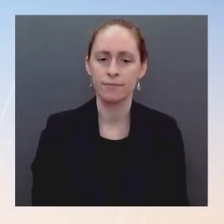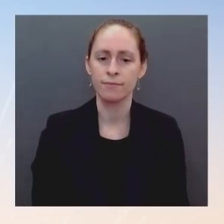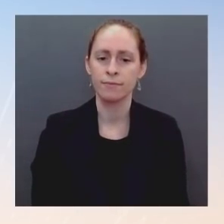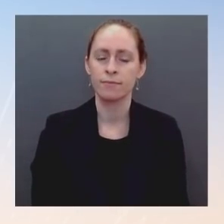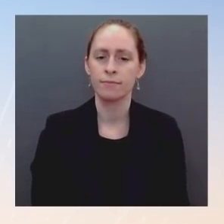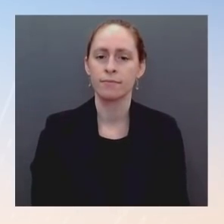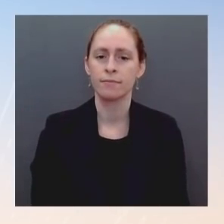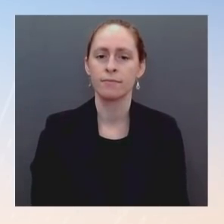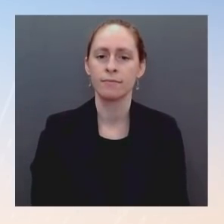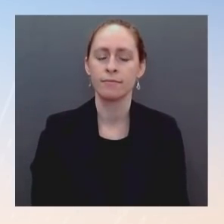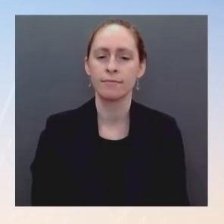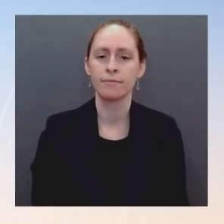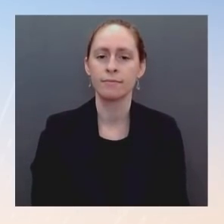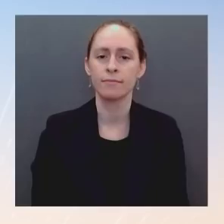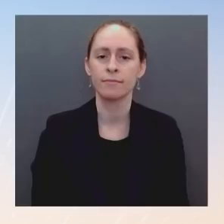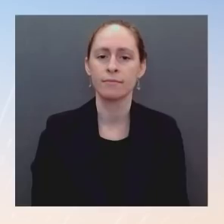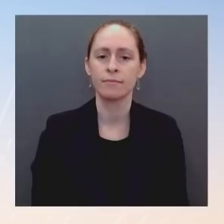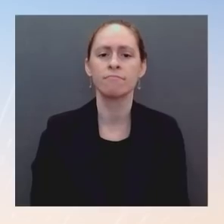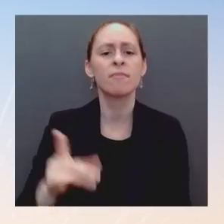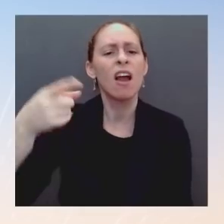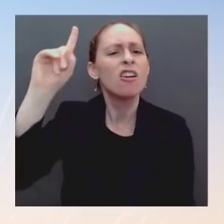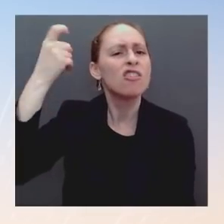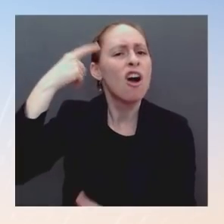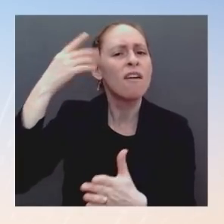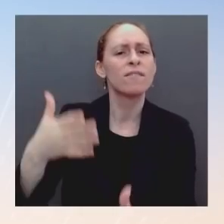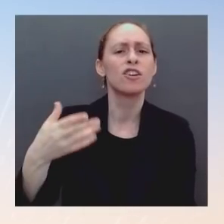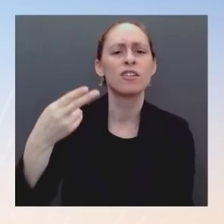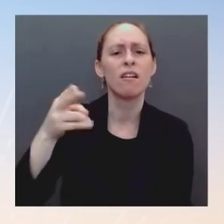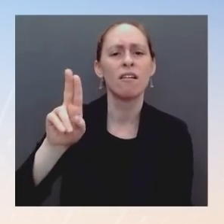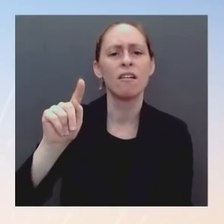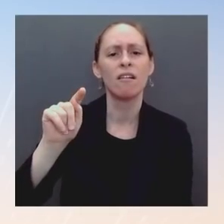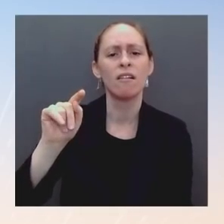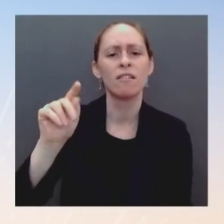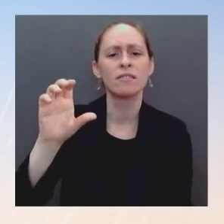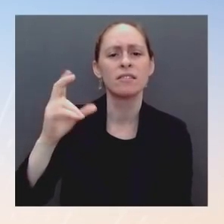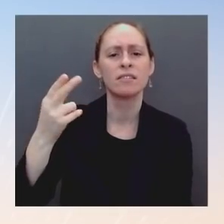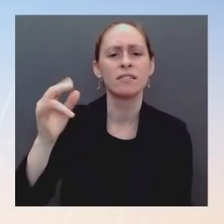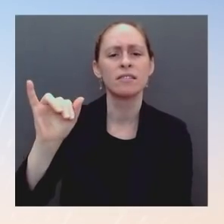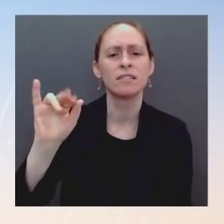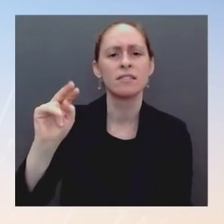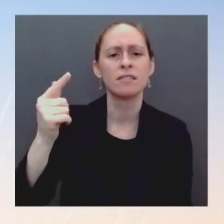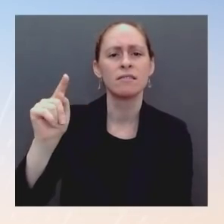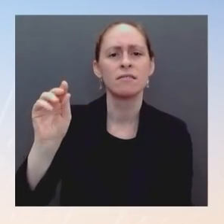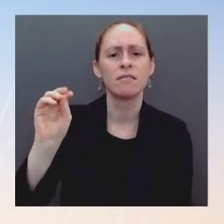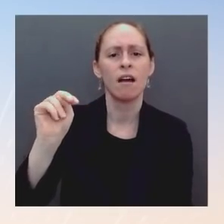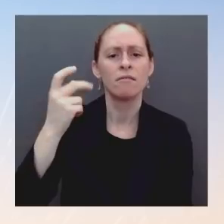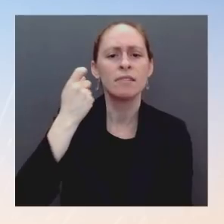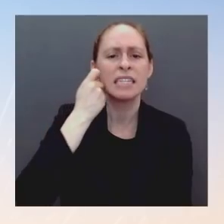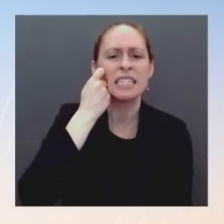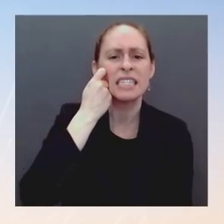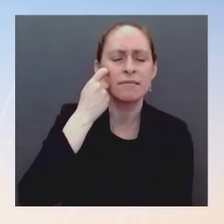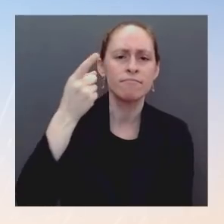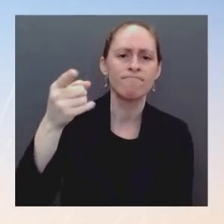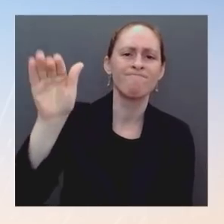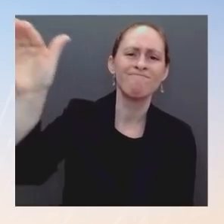and the federal government to provide more -- clearer guidance for the American public as COVID-19 moves from the pandemic stage to more of an endemic virus